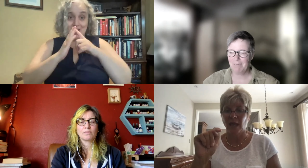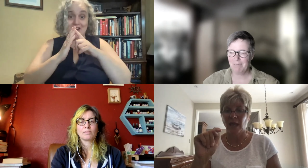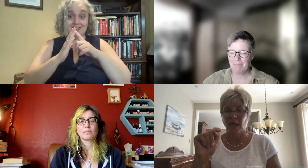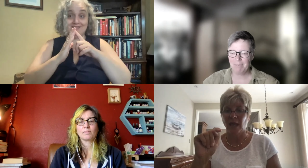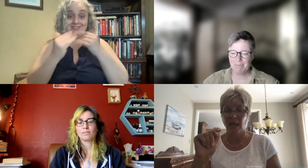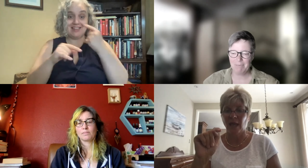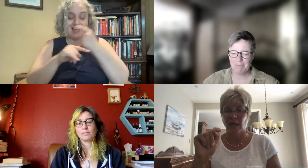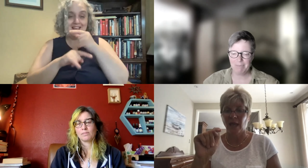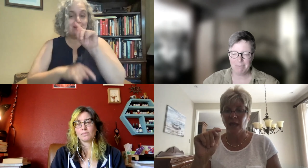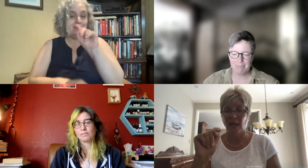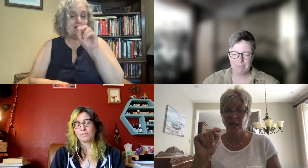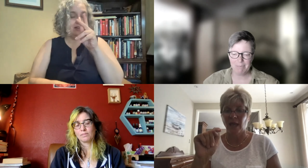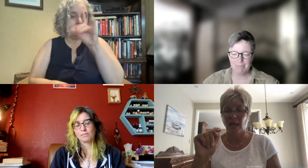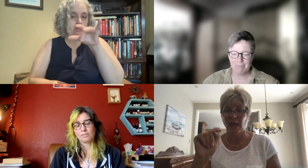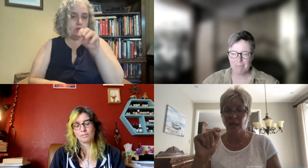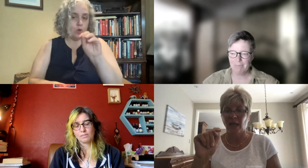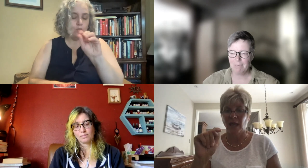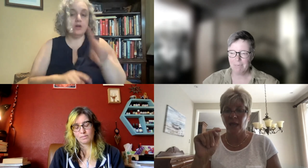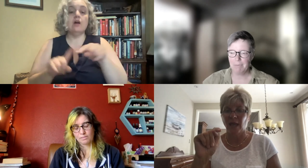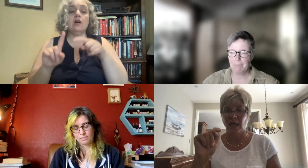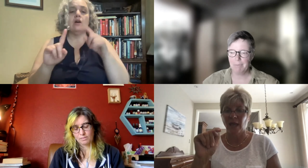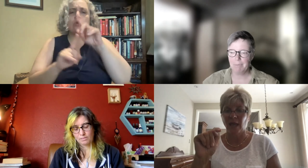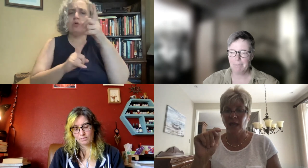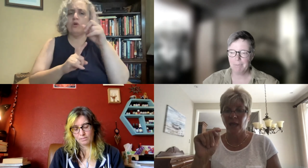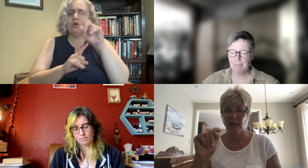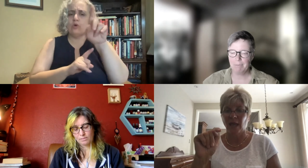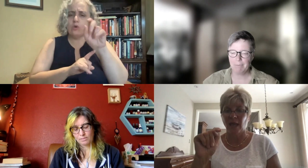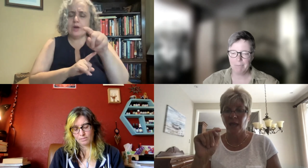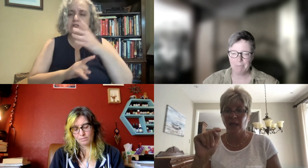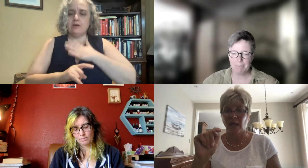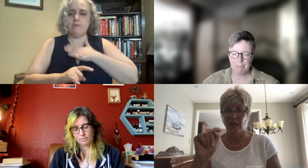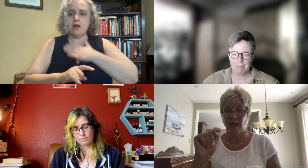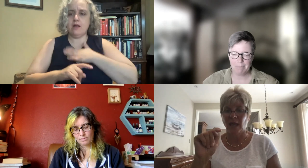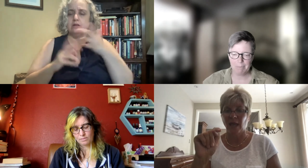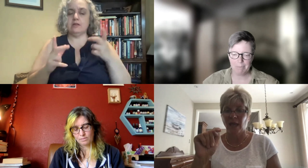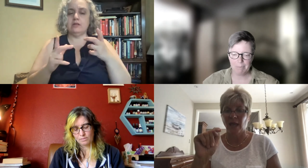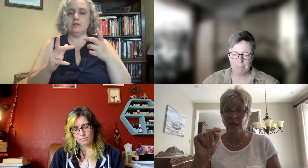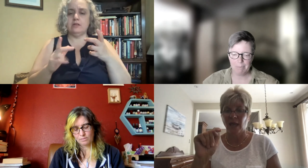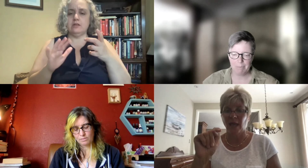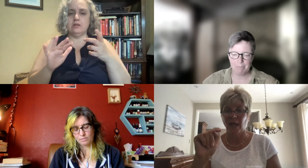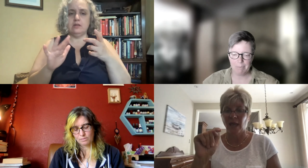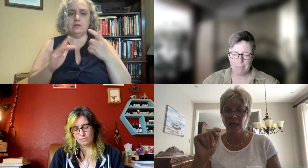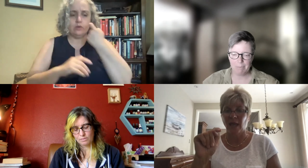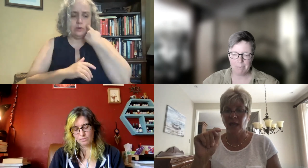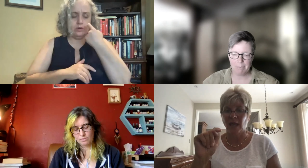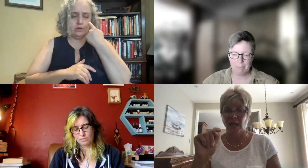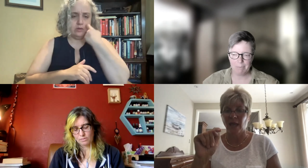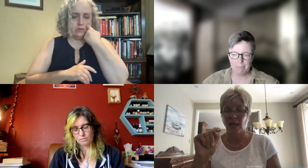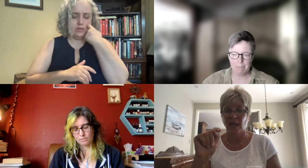My question is, say a recent gadget say